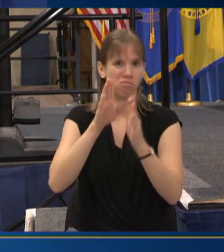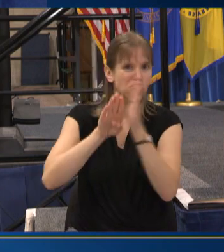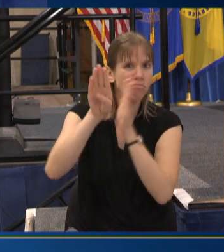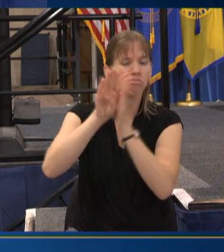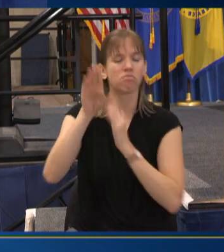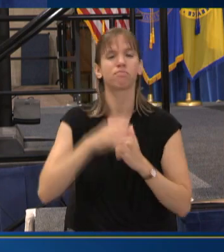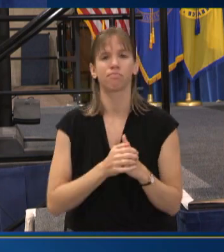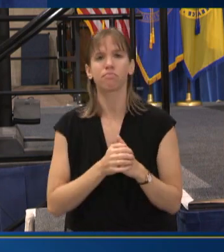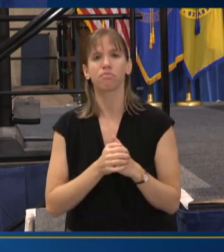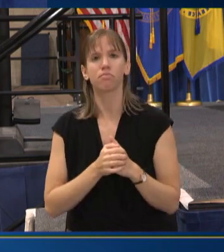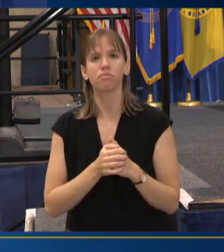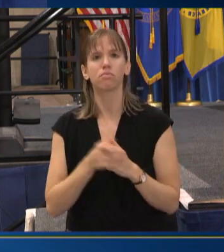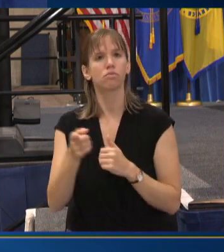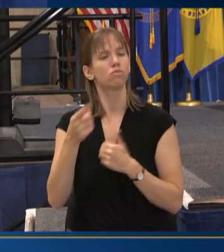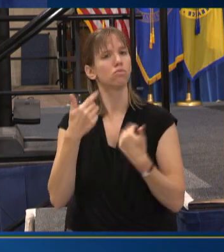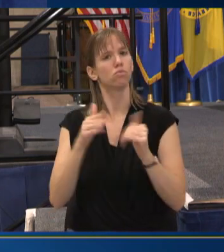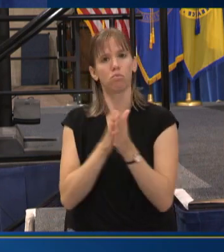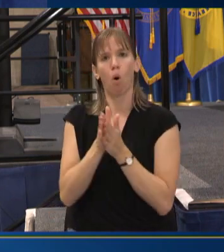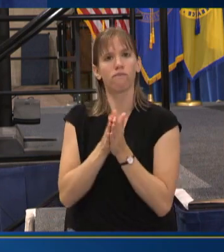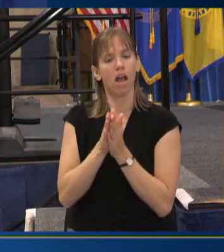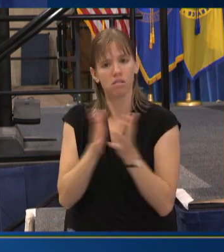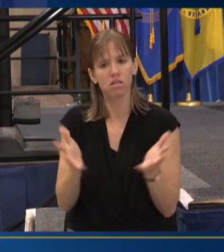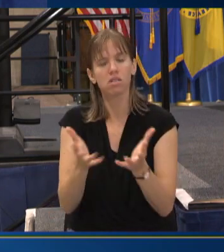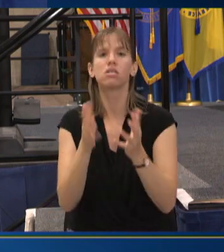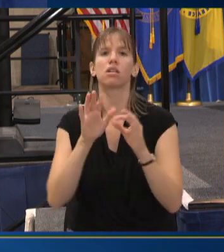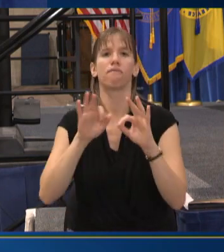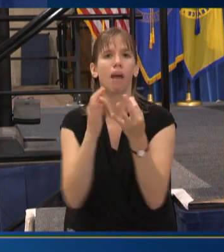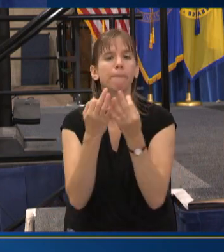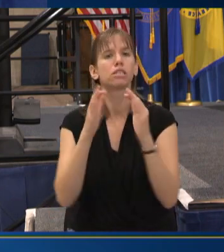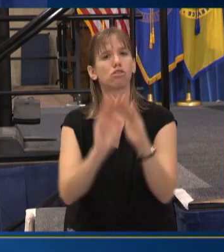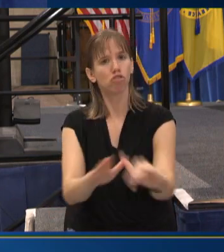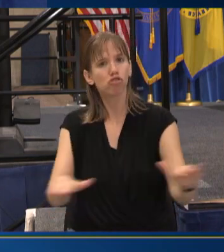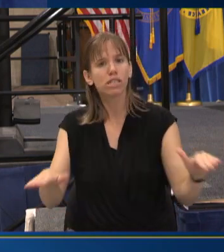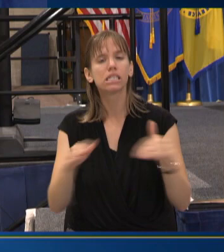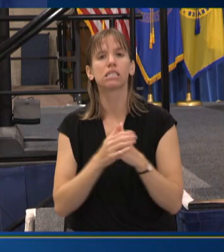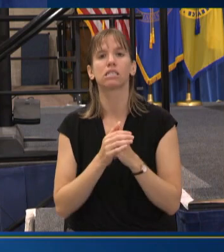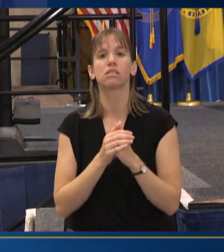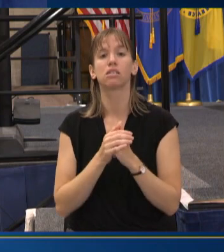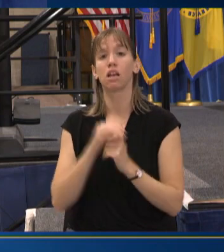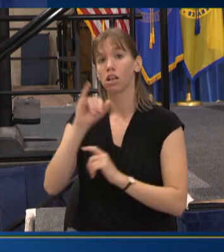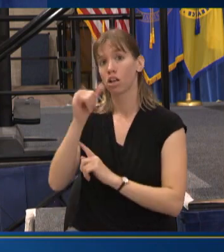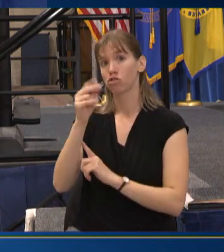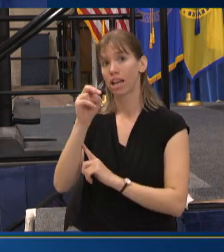motivated by a sense of duty to children, families and individuals. January previously served at the US.